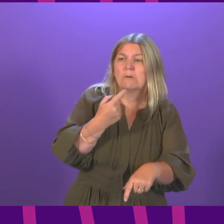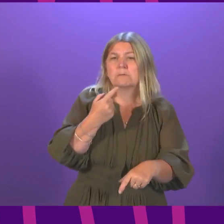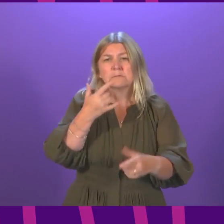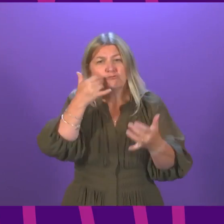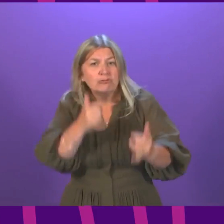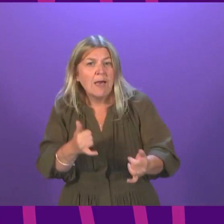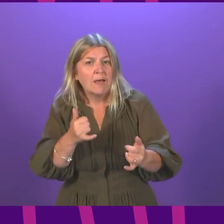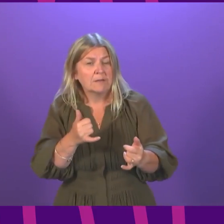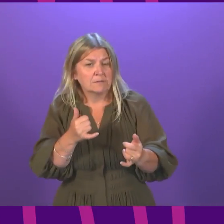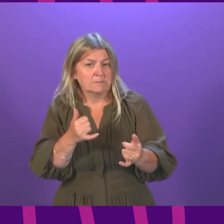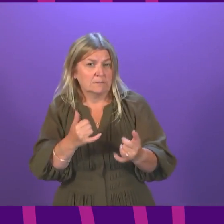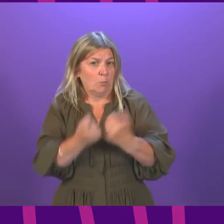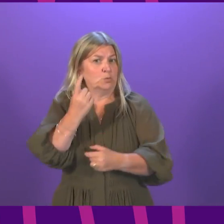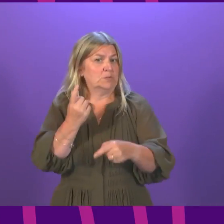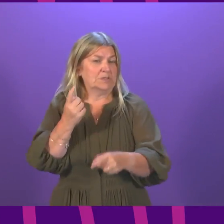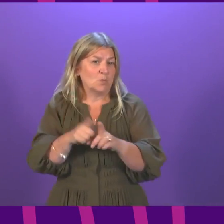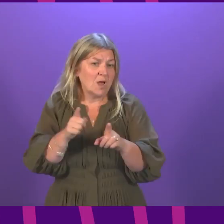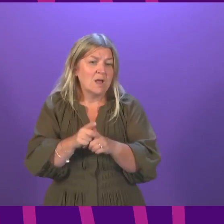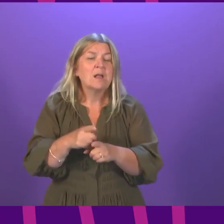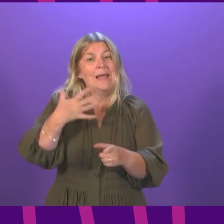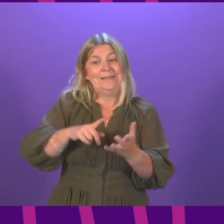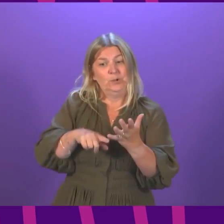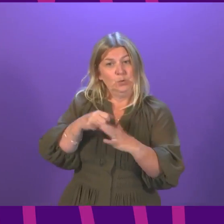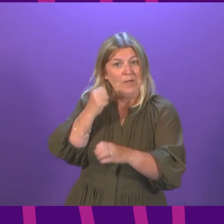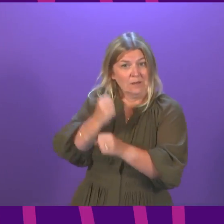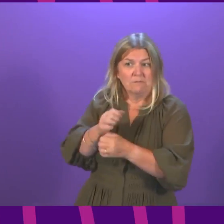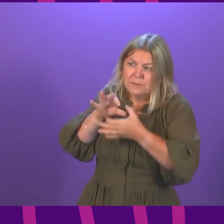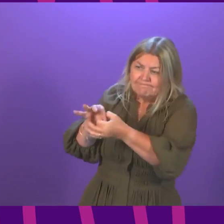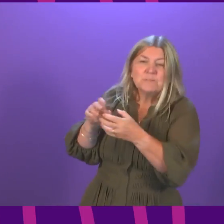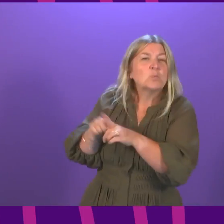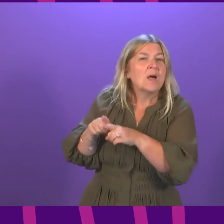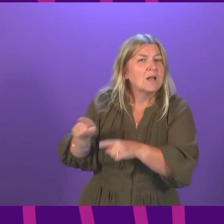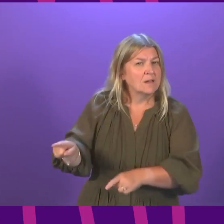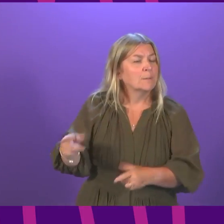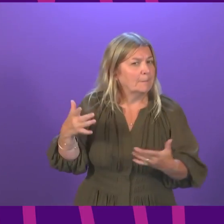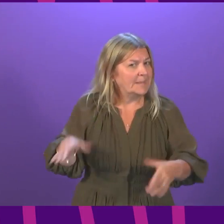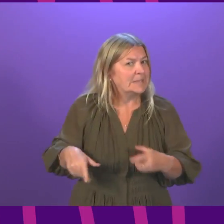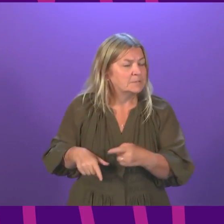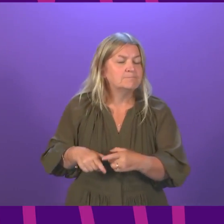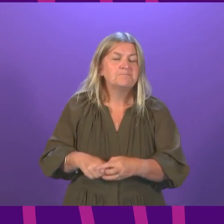from the UK Government for that. I am in discussions with the UK Government and, I have to say,